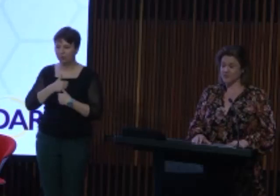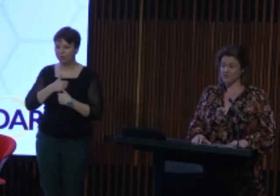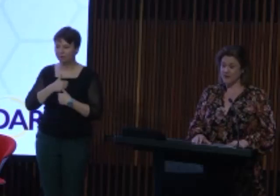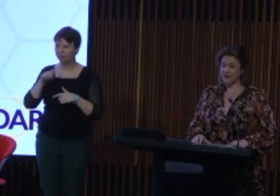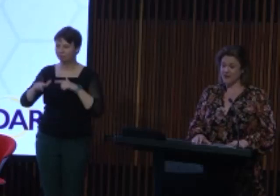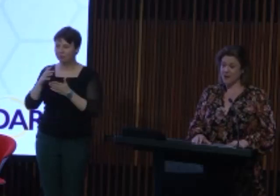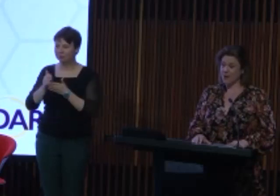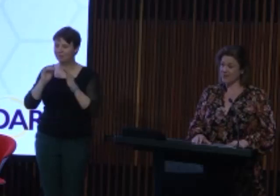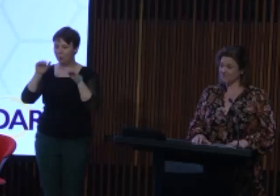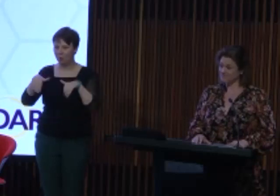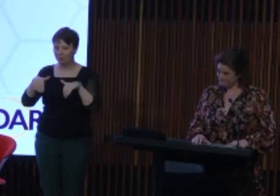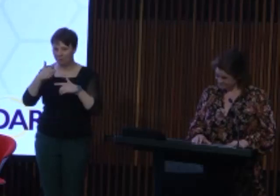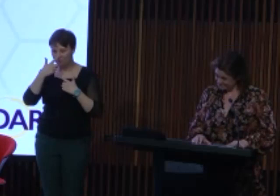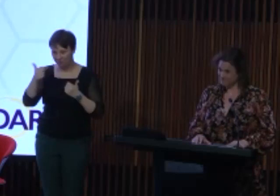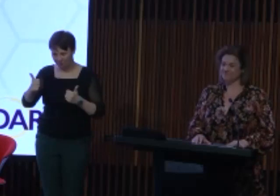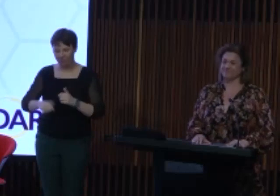everybody and go well.